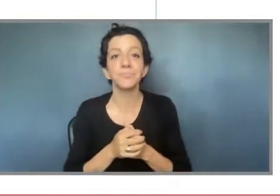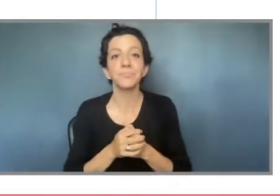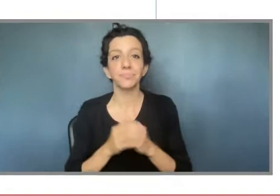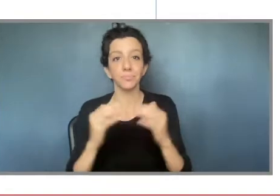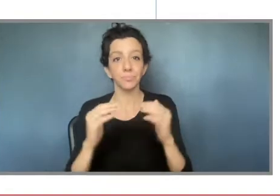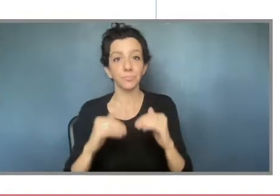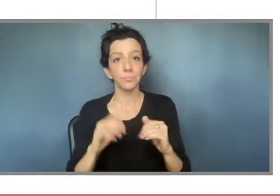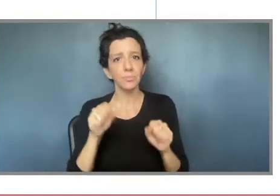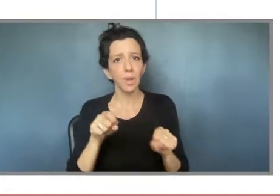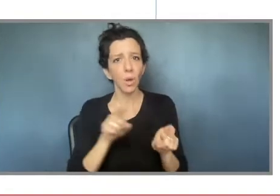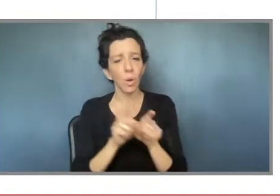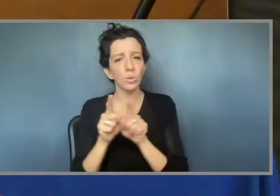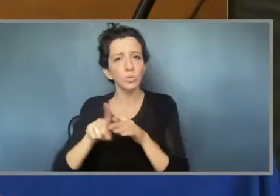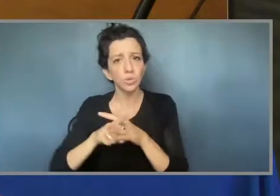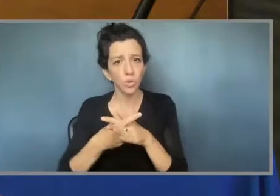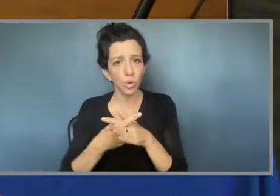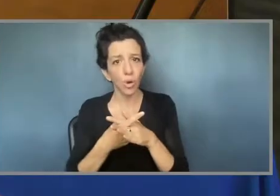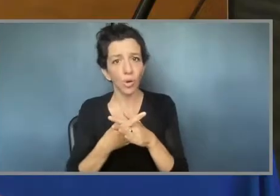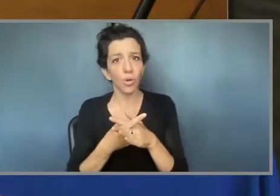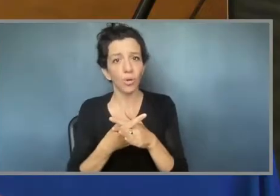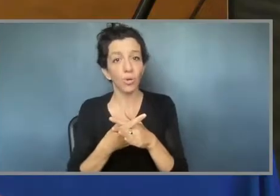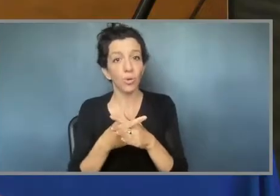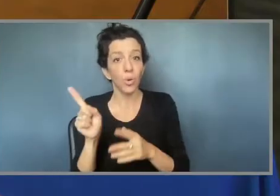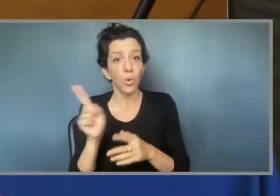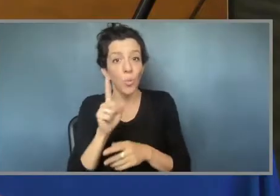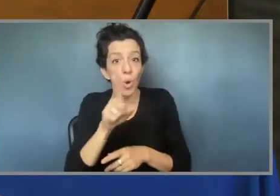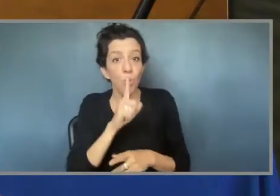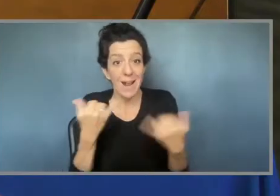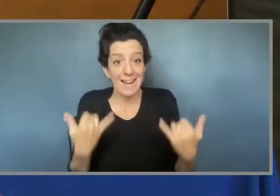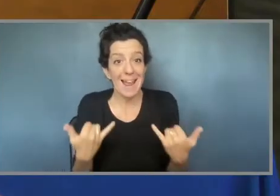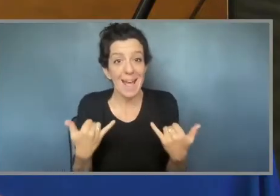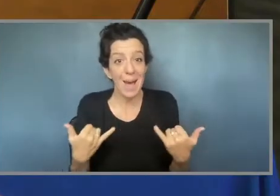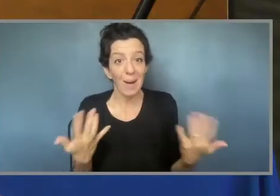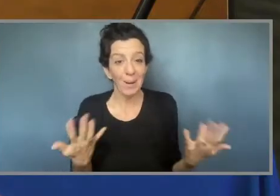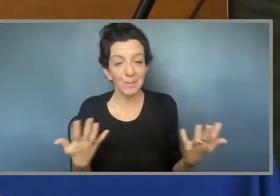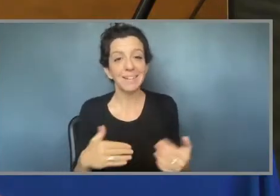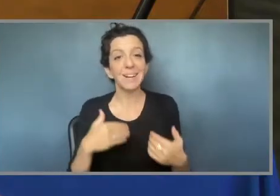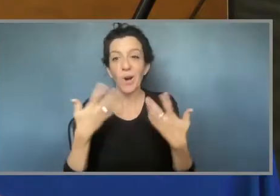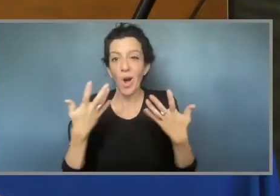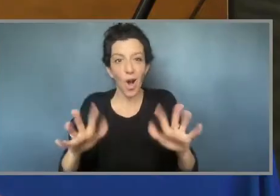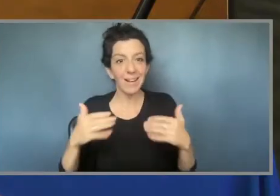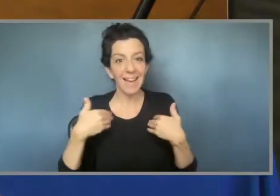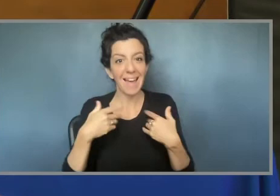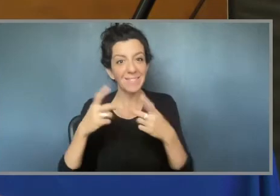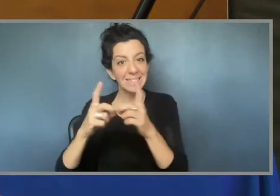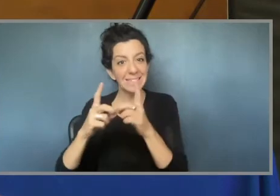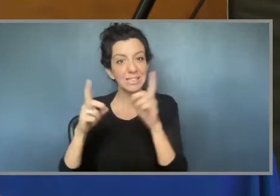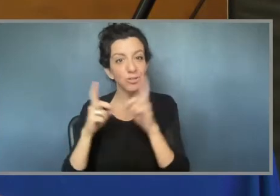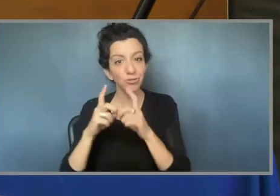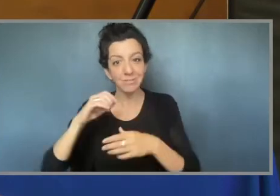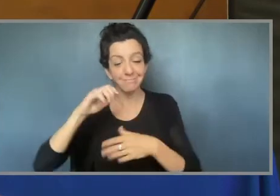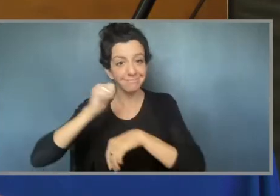Studio: And you can also start from the from where where you are, you have a set of existing districts Now you can start from